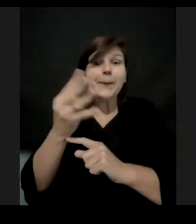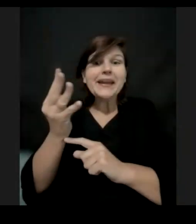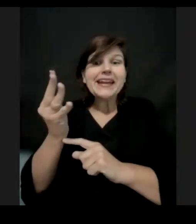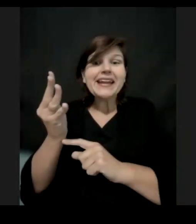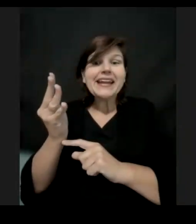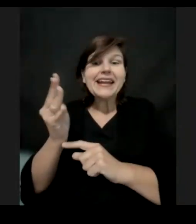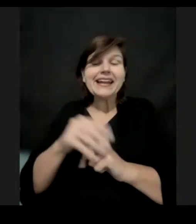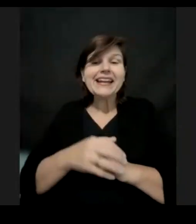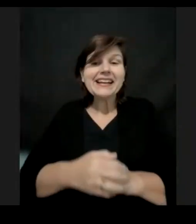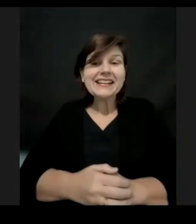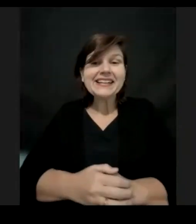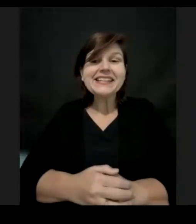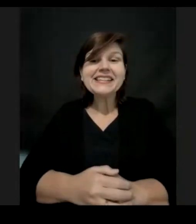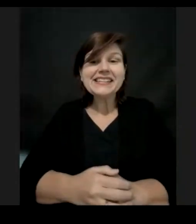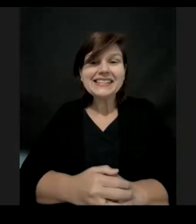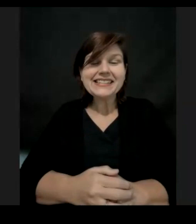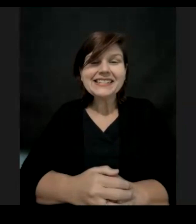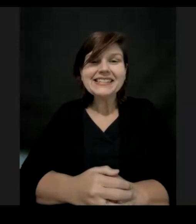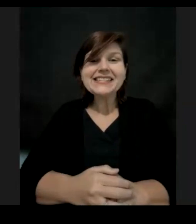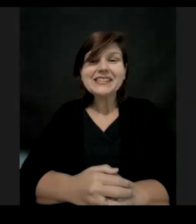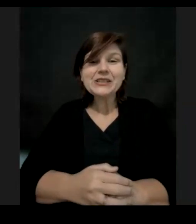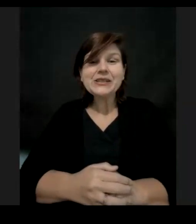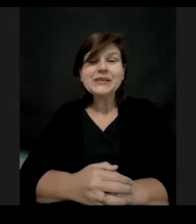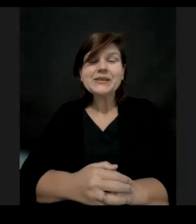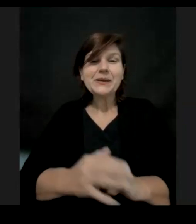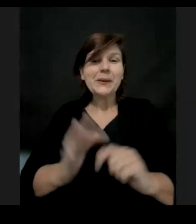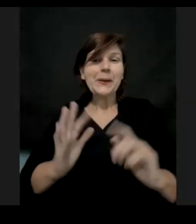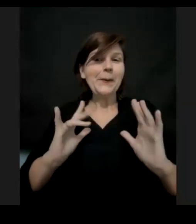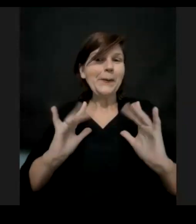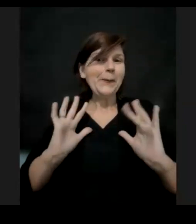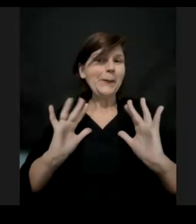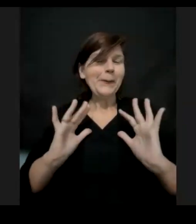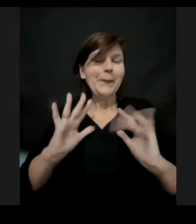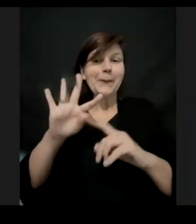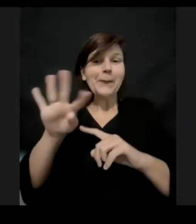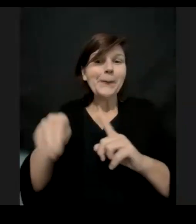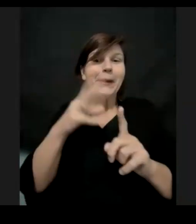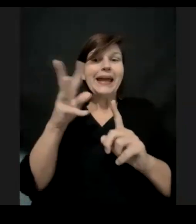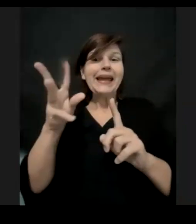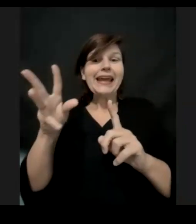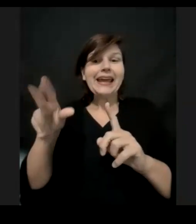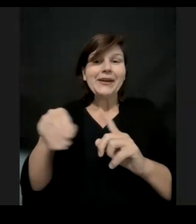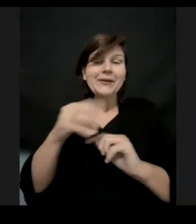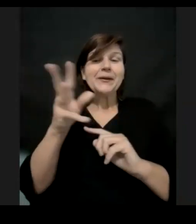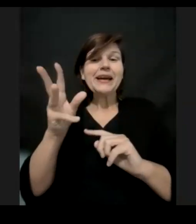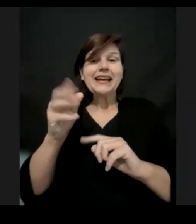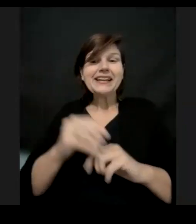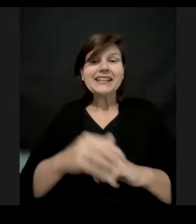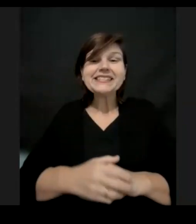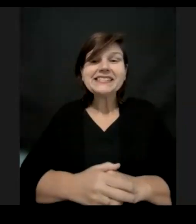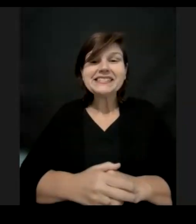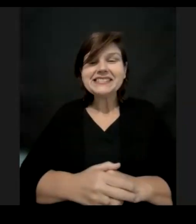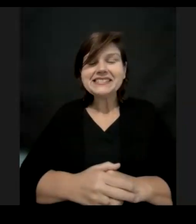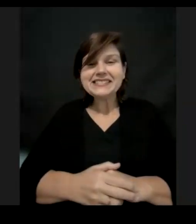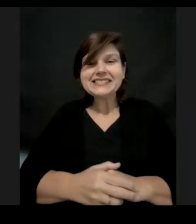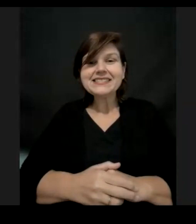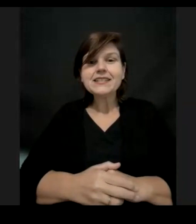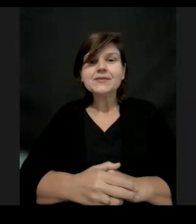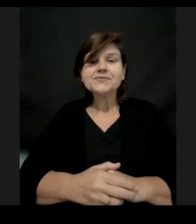Whee, whee, whee, whee, whee, whee! Whee, whee, whee!